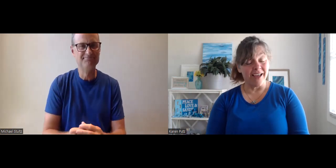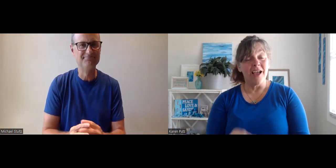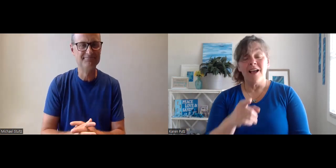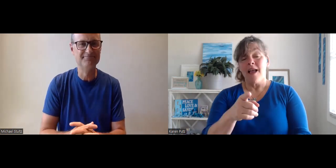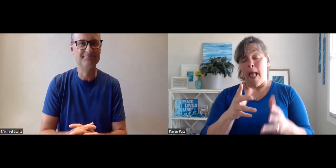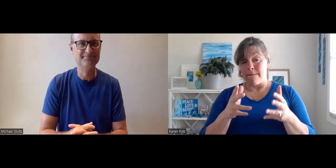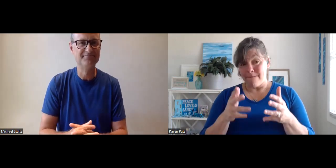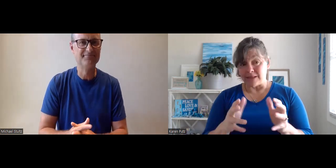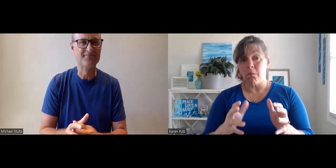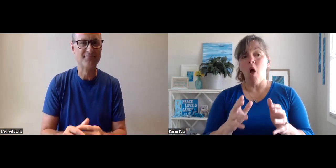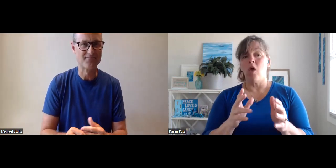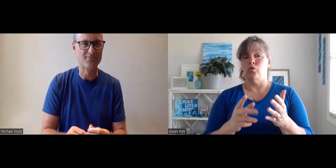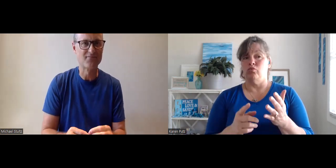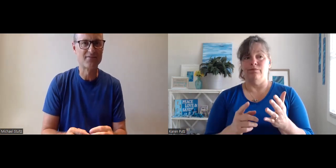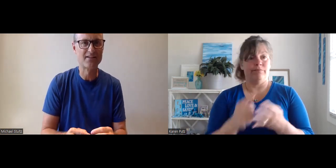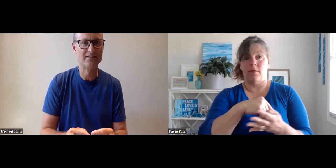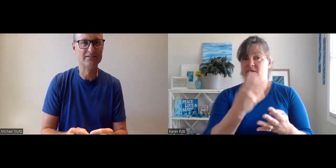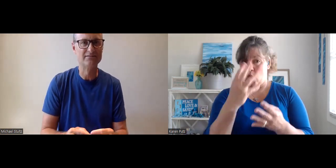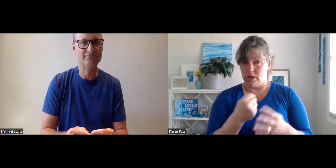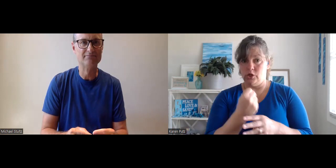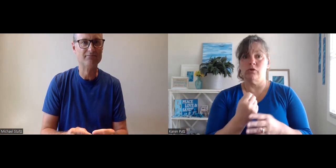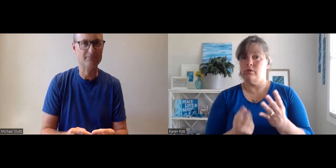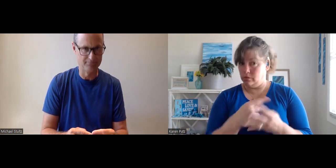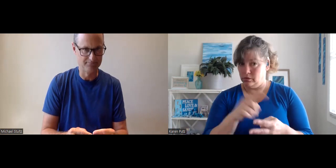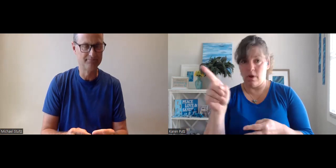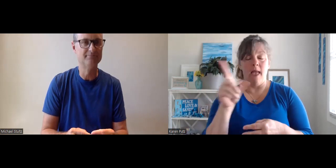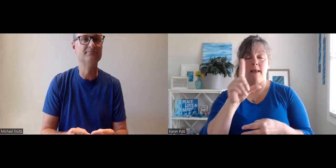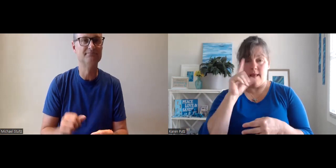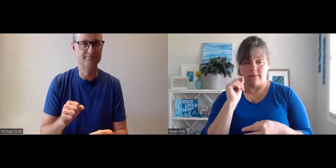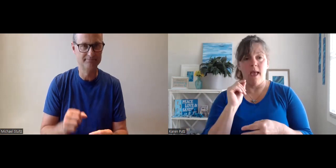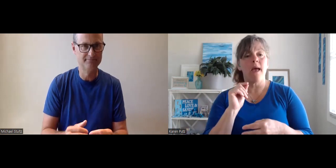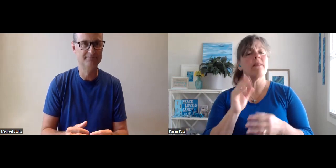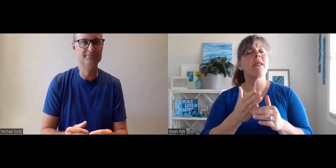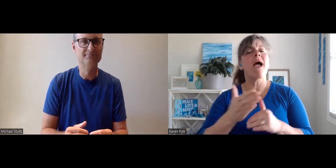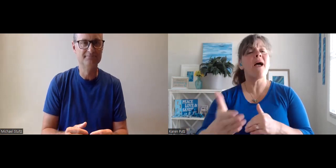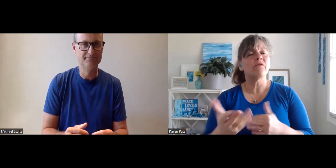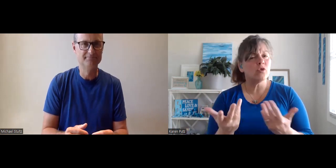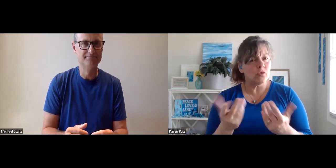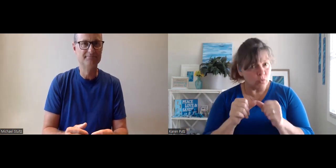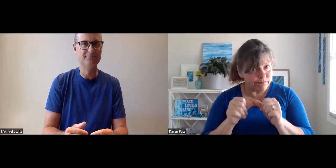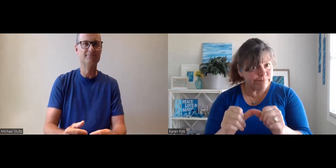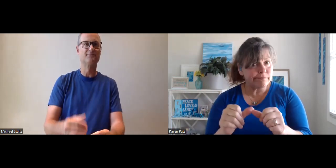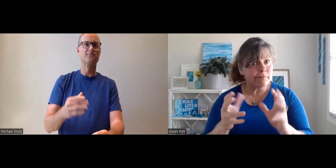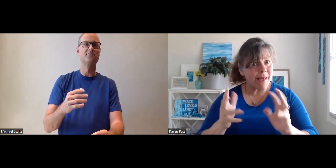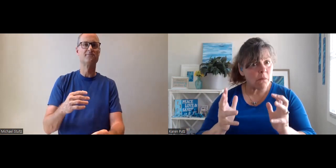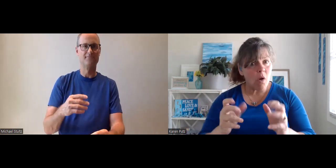I've always played basketball. I've always been a big fan of basketball. Karen: After you went to Gallaudet for basketball, where did you go? Michael: